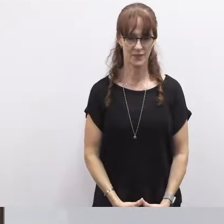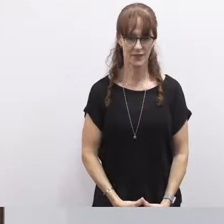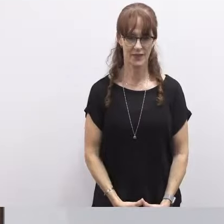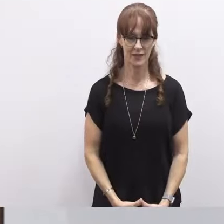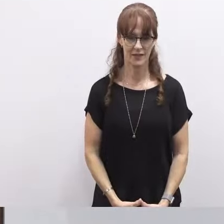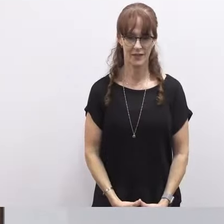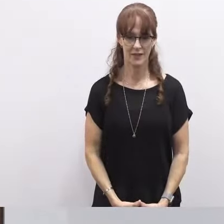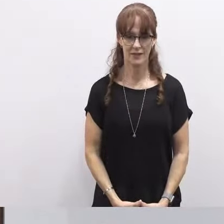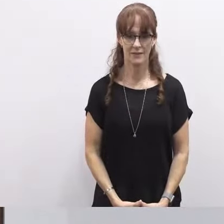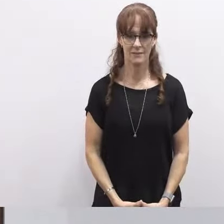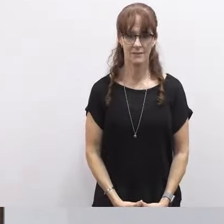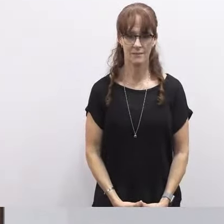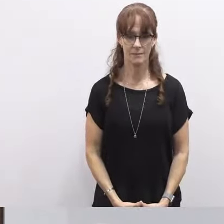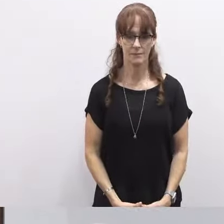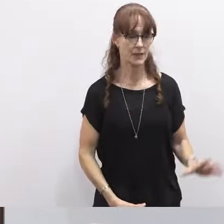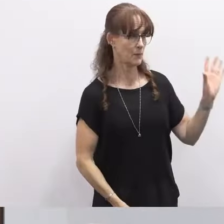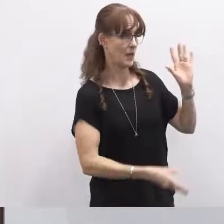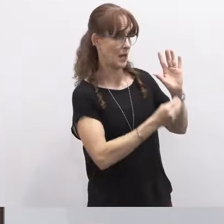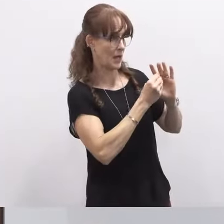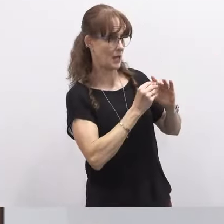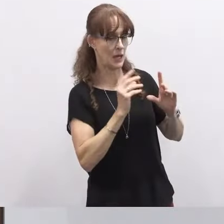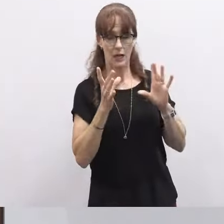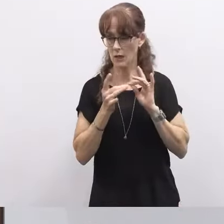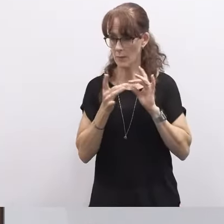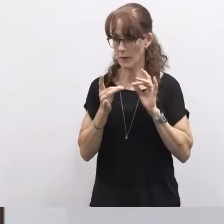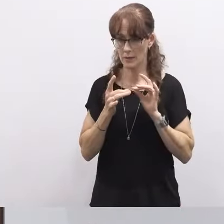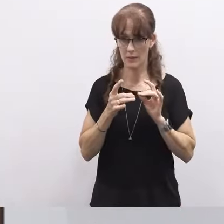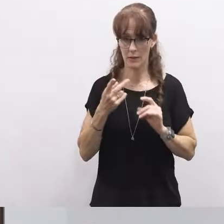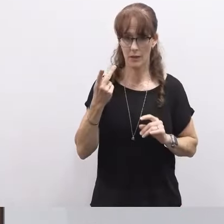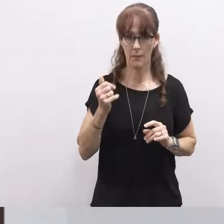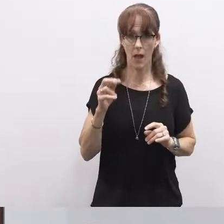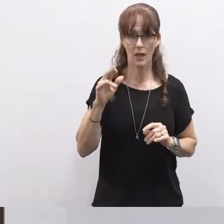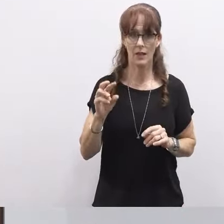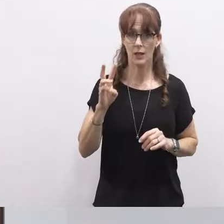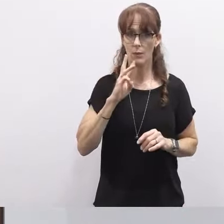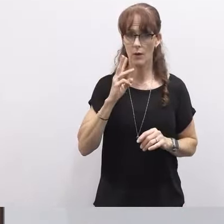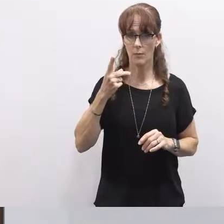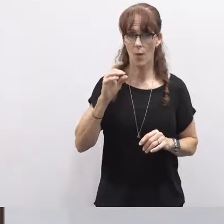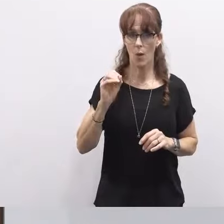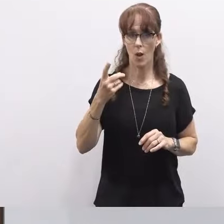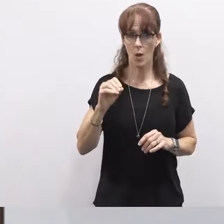Comment? Sure. I just wanted to make a comment about the Poly water polo team.